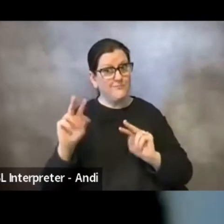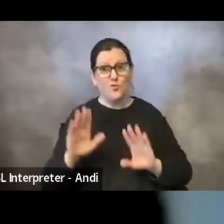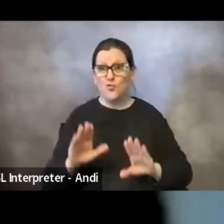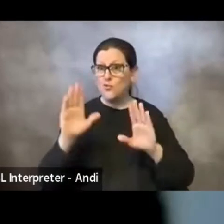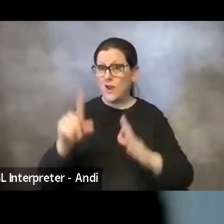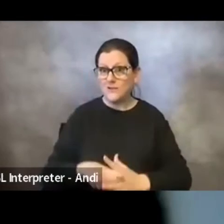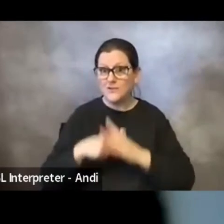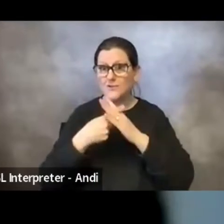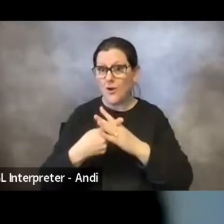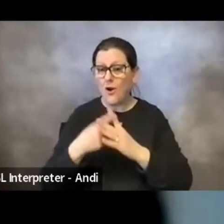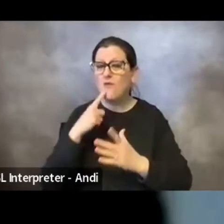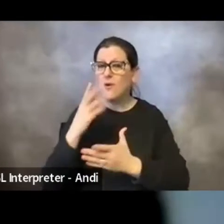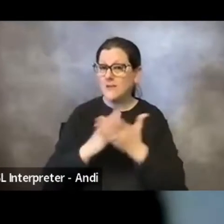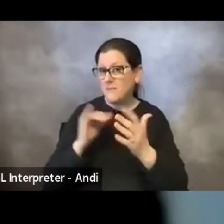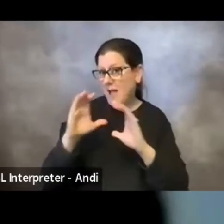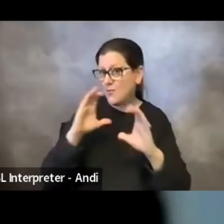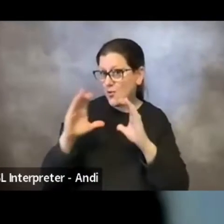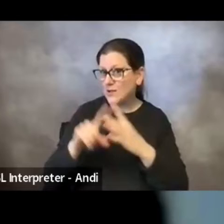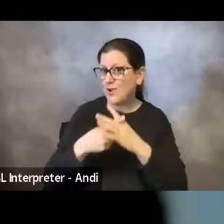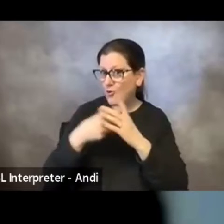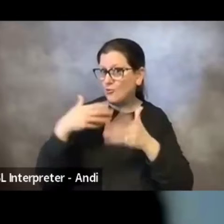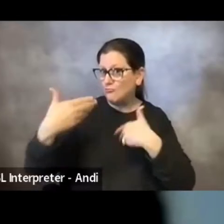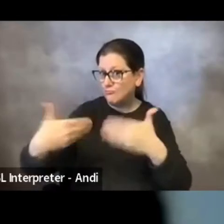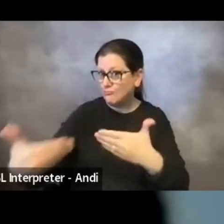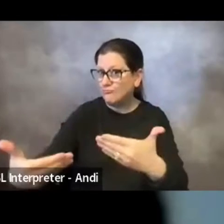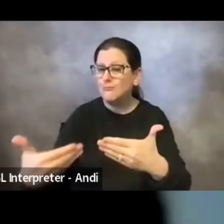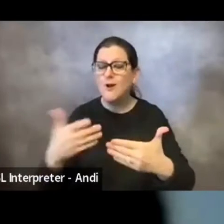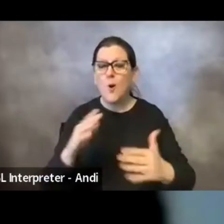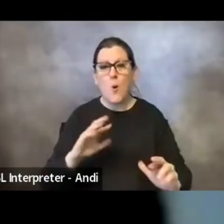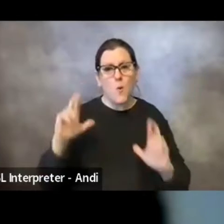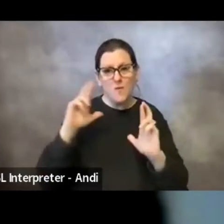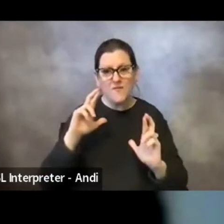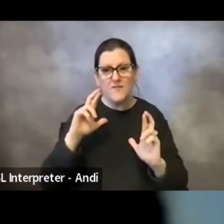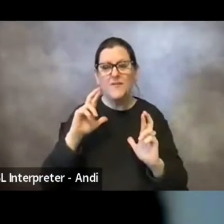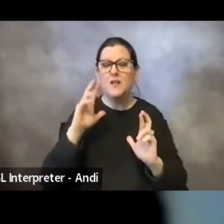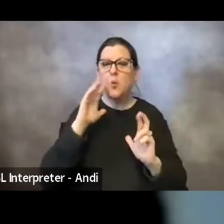some of this communication. And eventually, there will be hopefully, a website resource